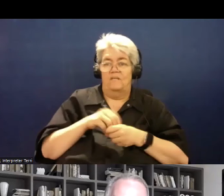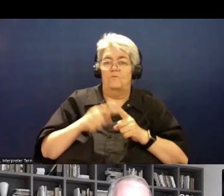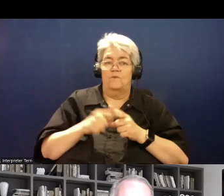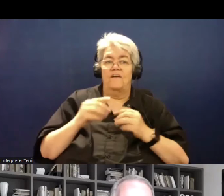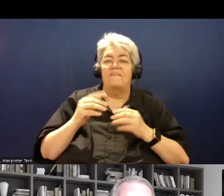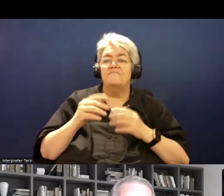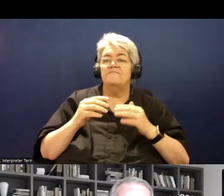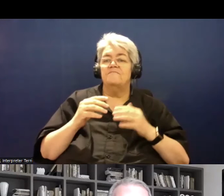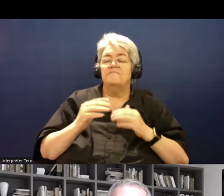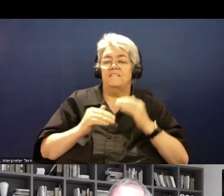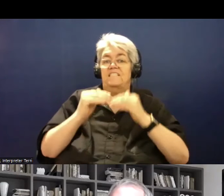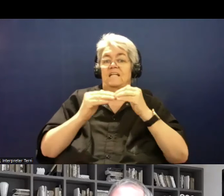ARE GOING TO BE INTERESTED IN IF YOU ARE IN FACILITY CARE.